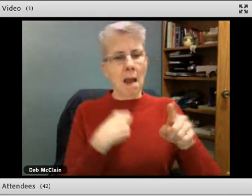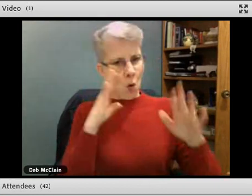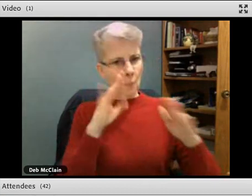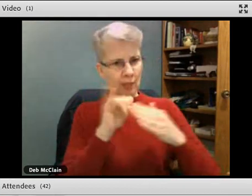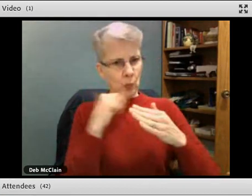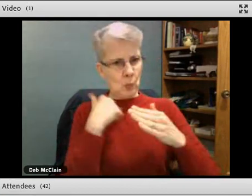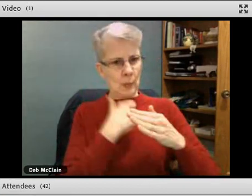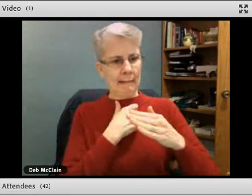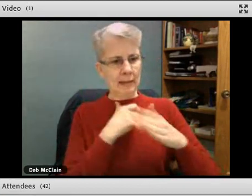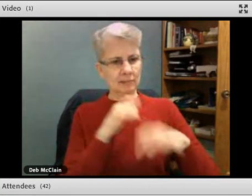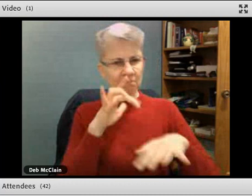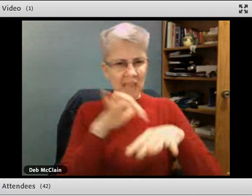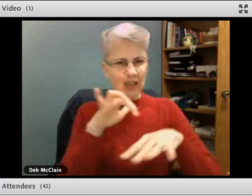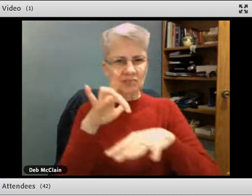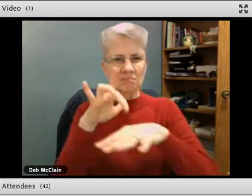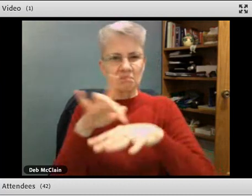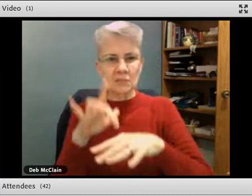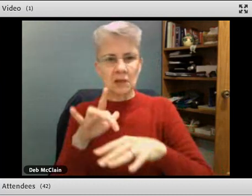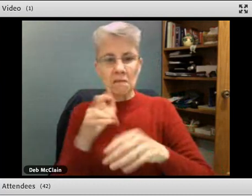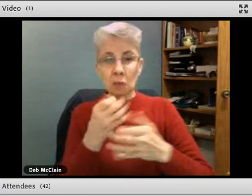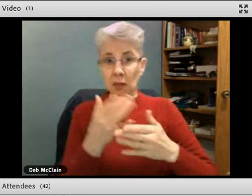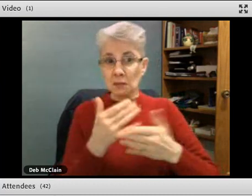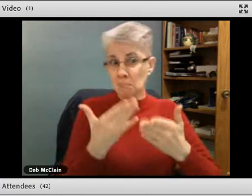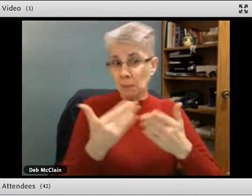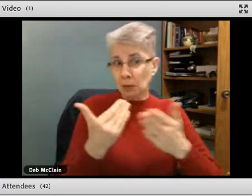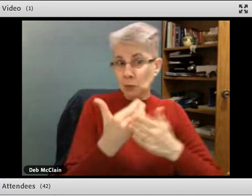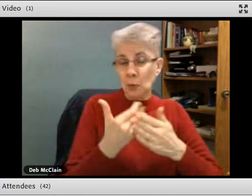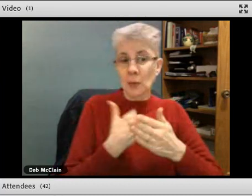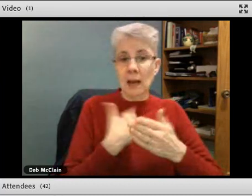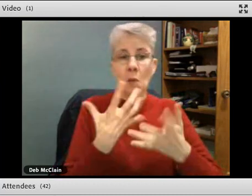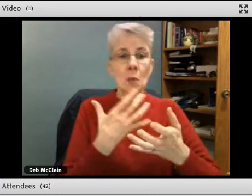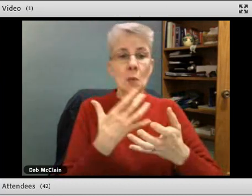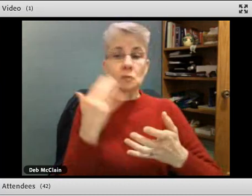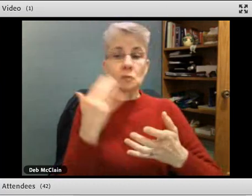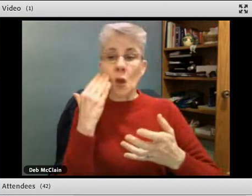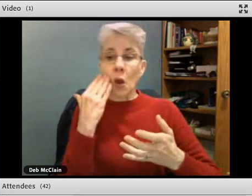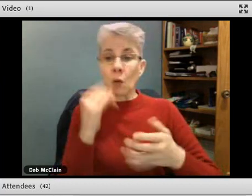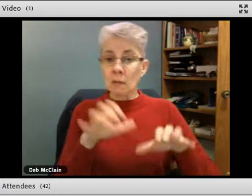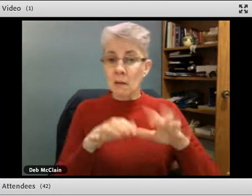on a few things that might be new to you, and I'd love to hear if you have comments on what I'm presenting.